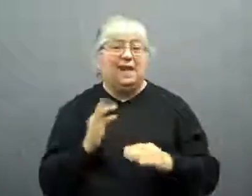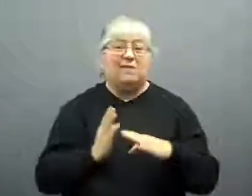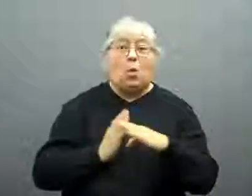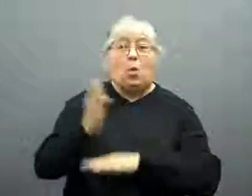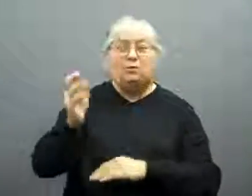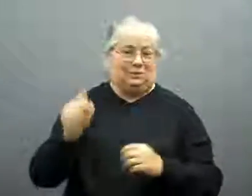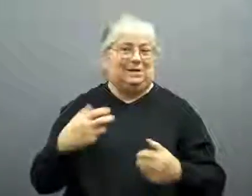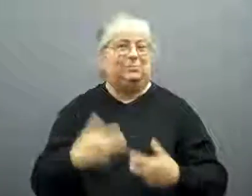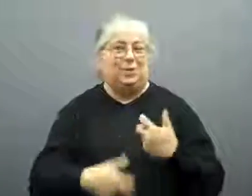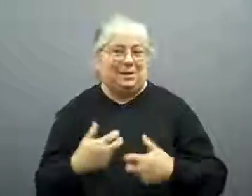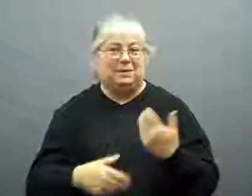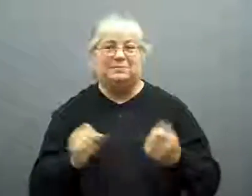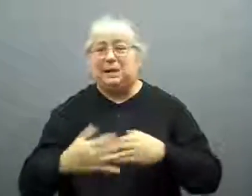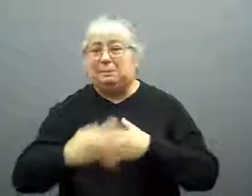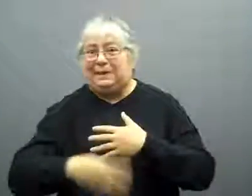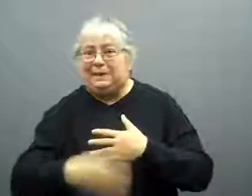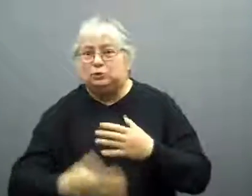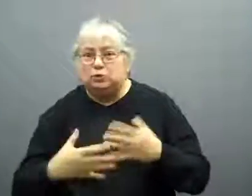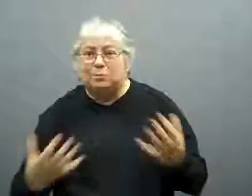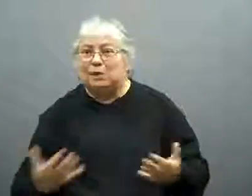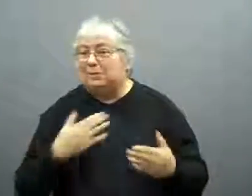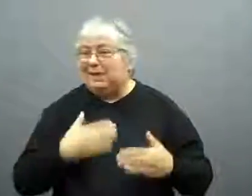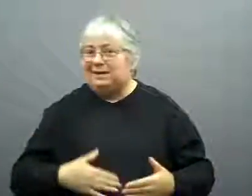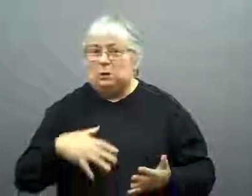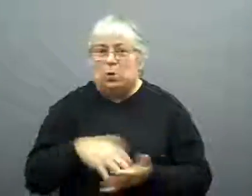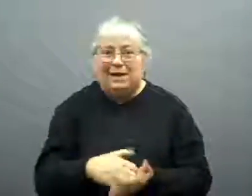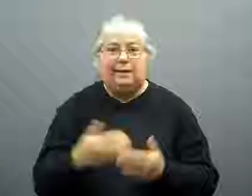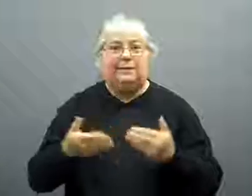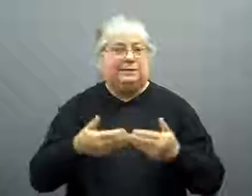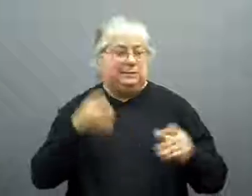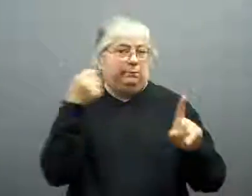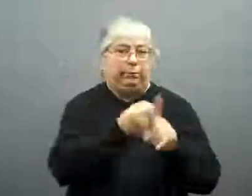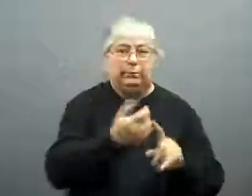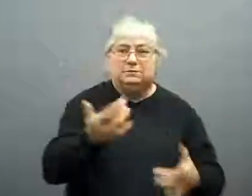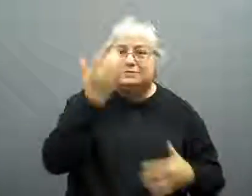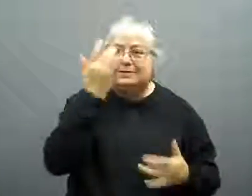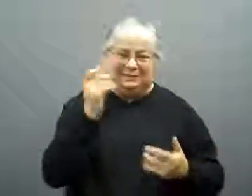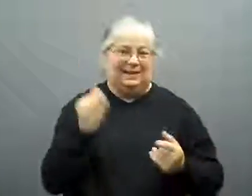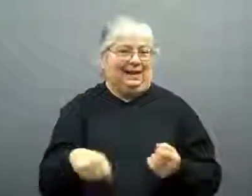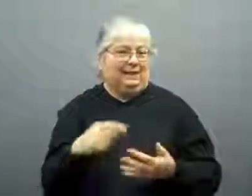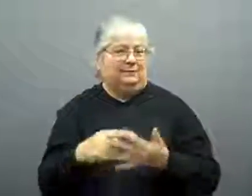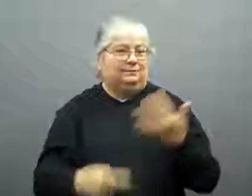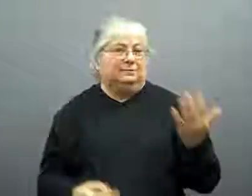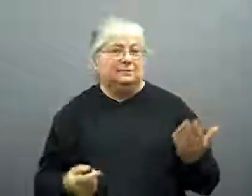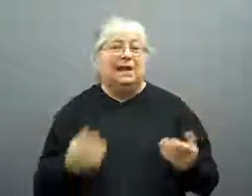More than that can cause excessive bleeding and disrupt the immune system.